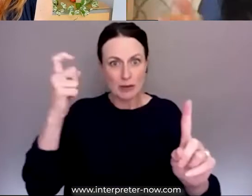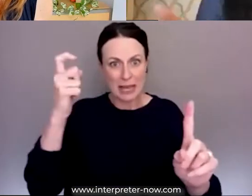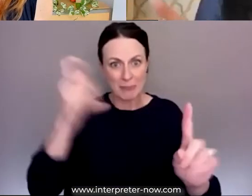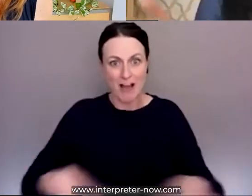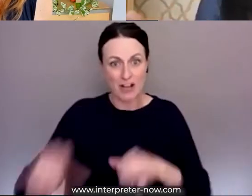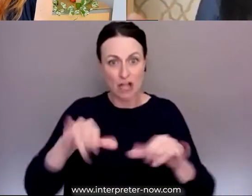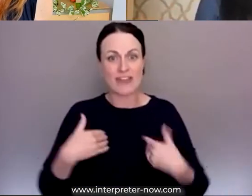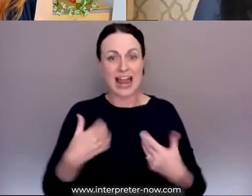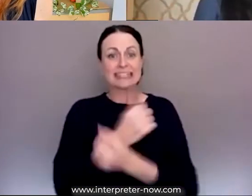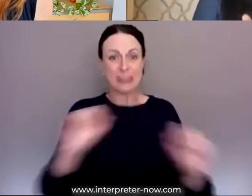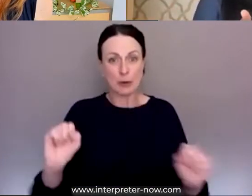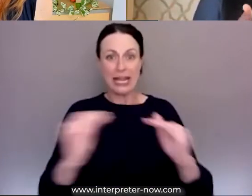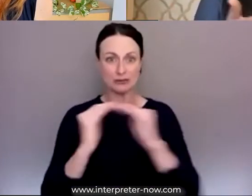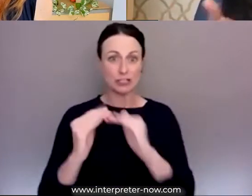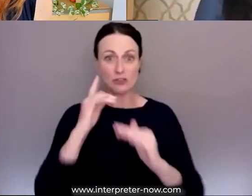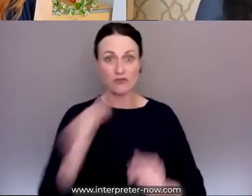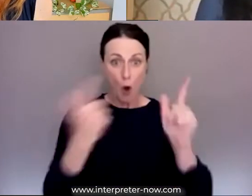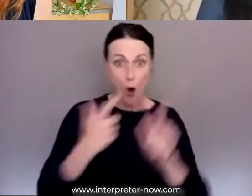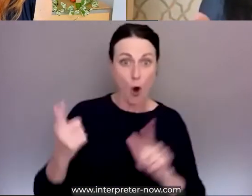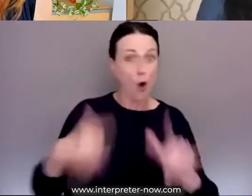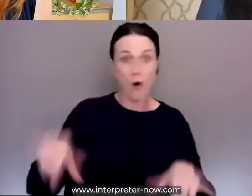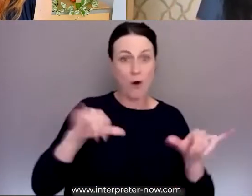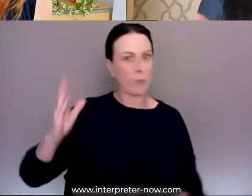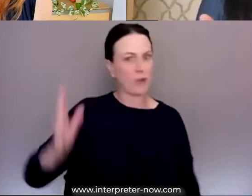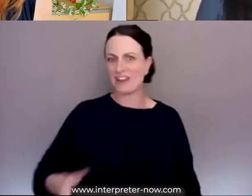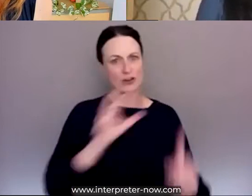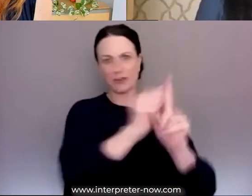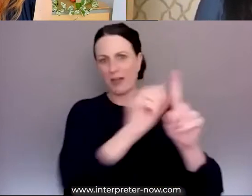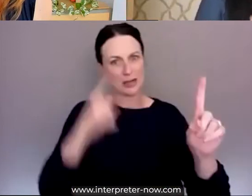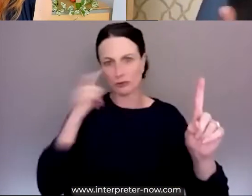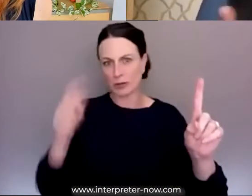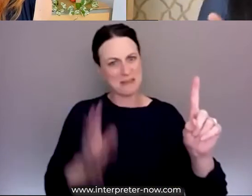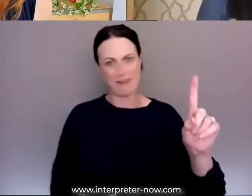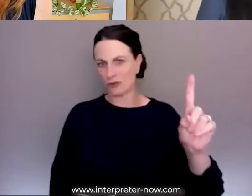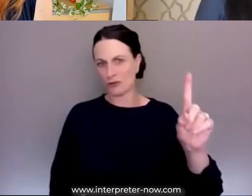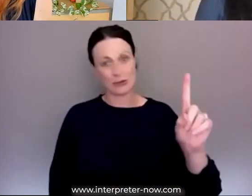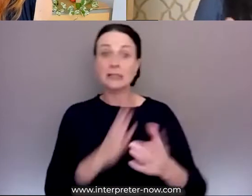justice for all. We've never lived up to that dream. That's always been for some and not others.